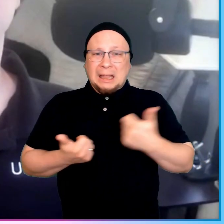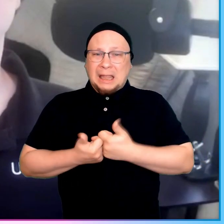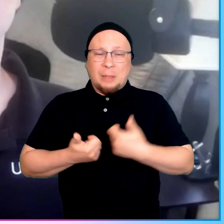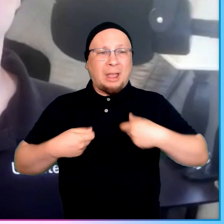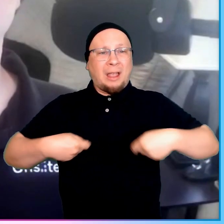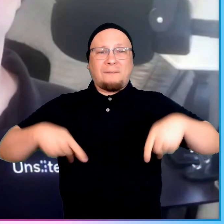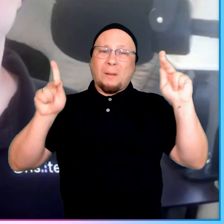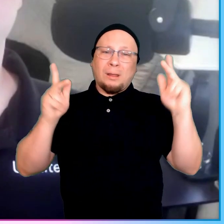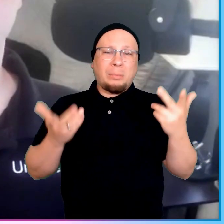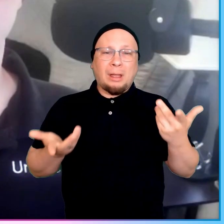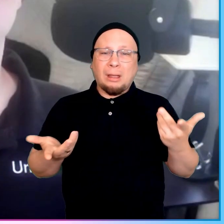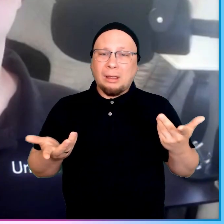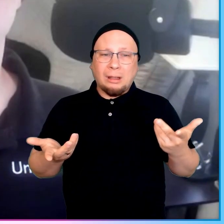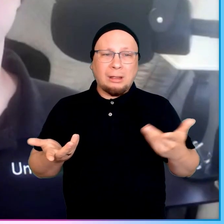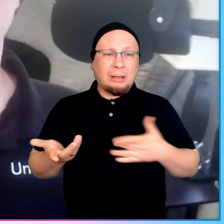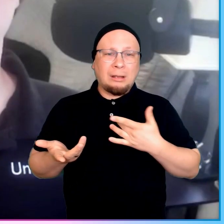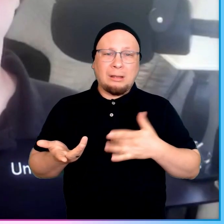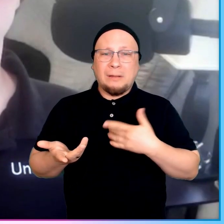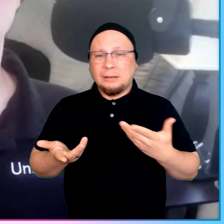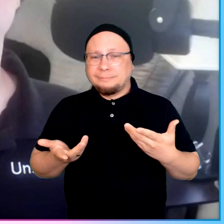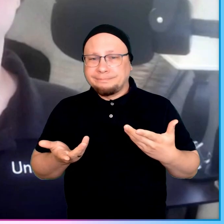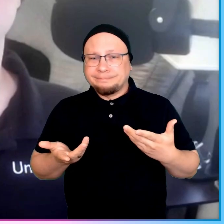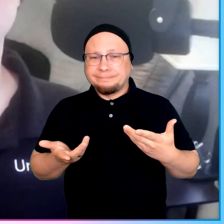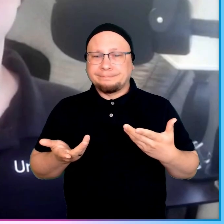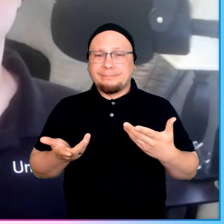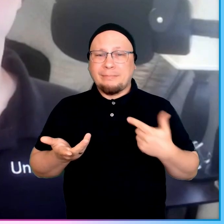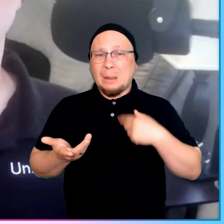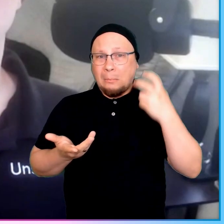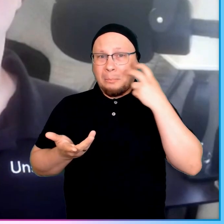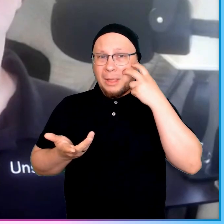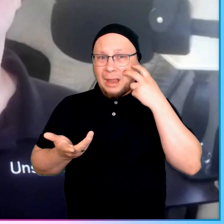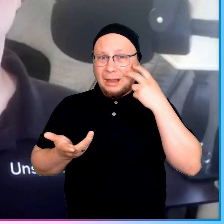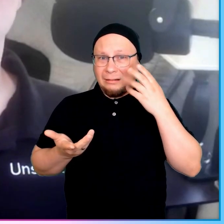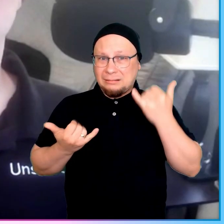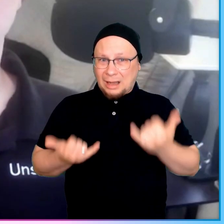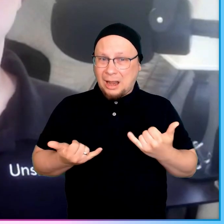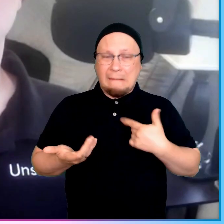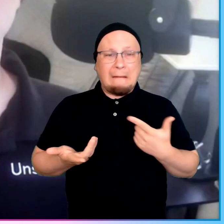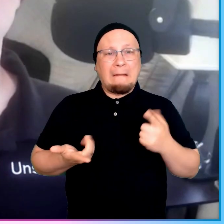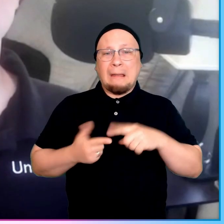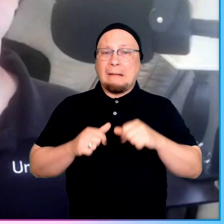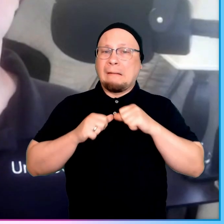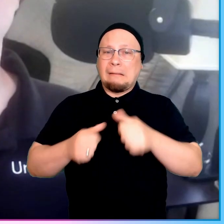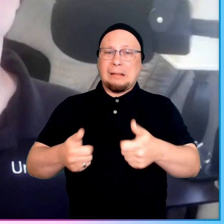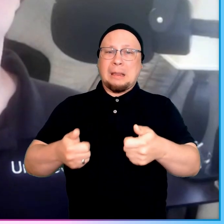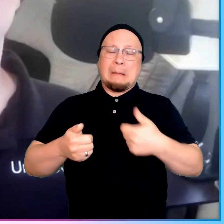I think that because of my blindness, I can no longer keep gaming”, and it was a